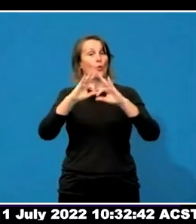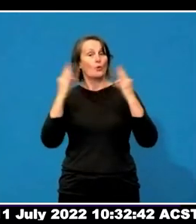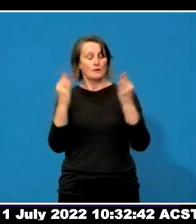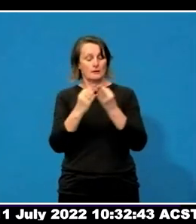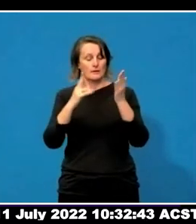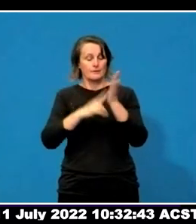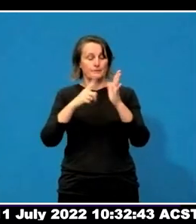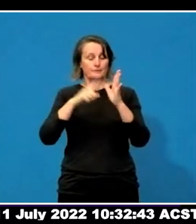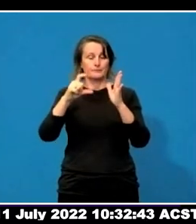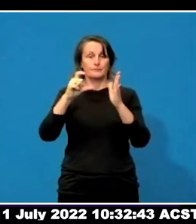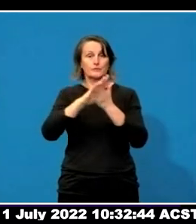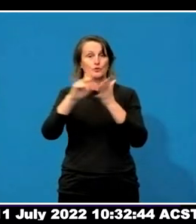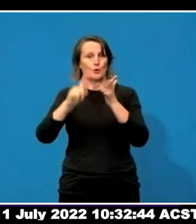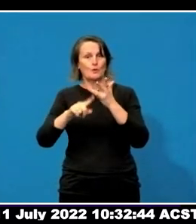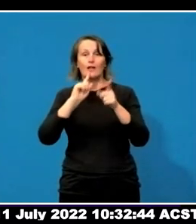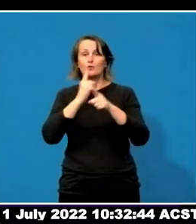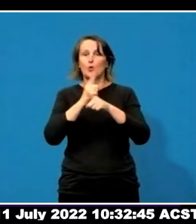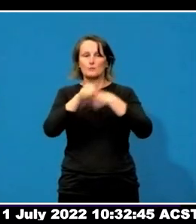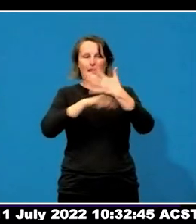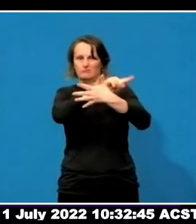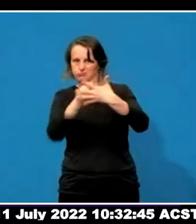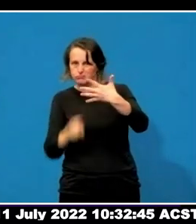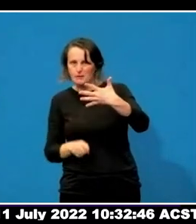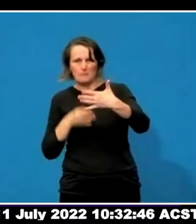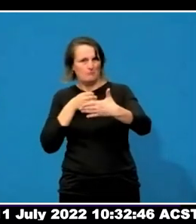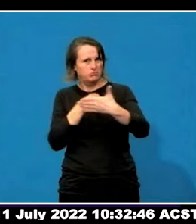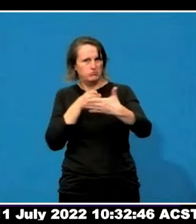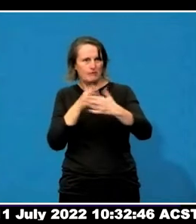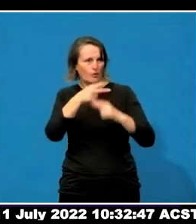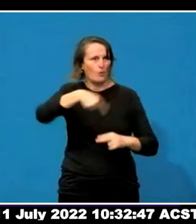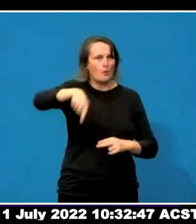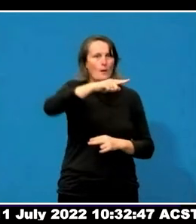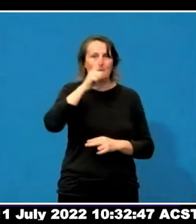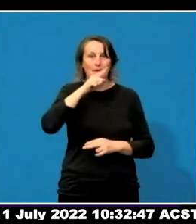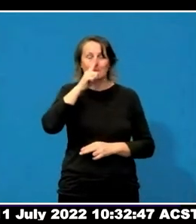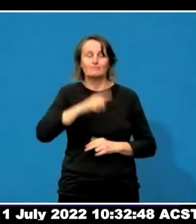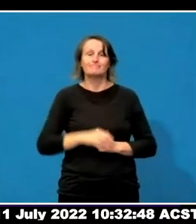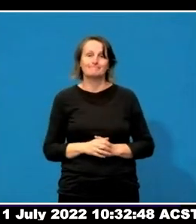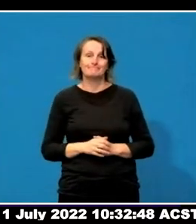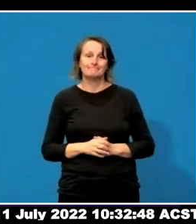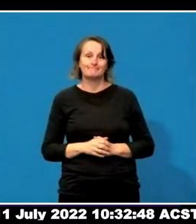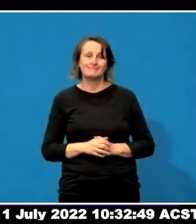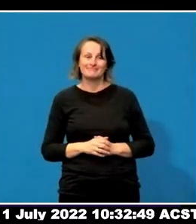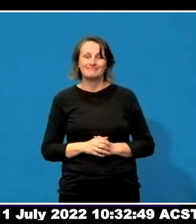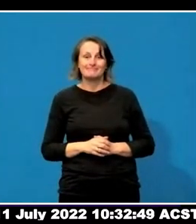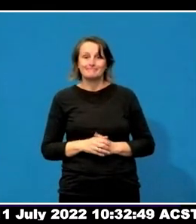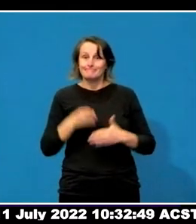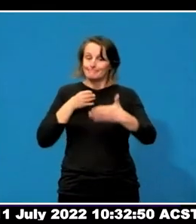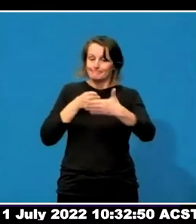barriers. The first is the geographic extent of the remote areas and the relatively small populations of those areas.